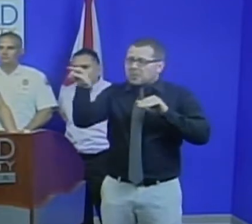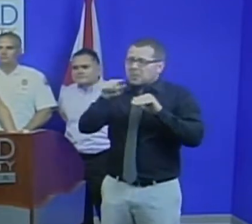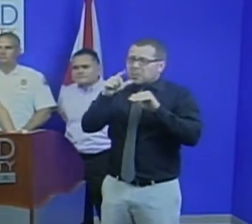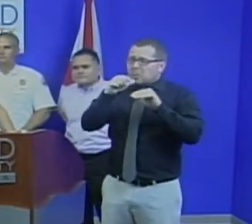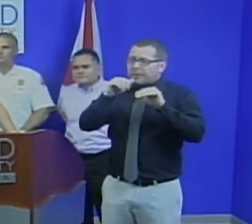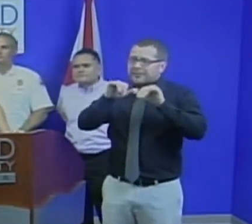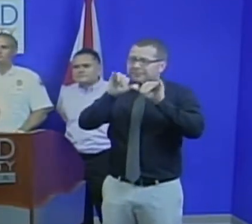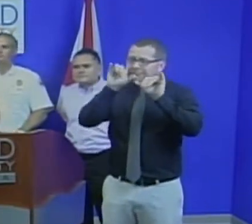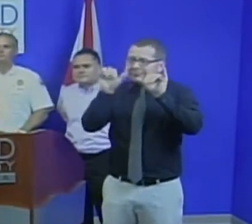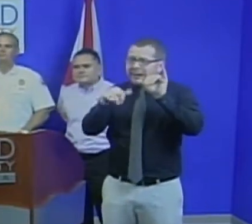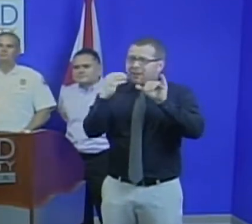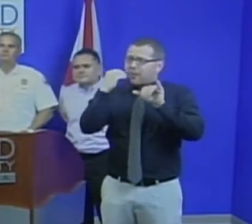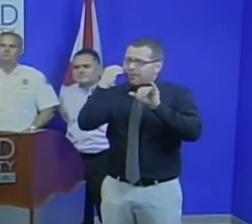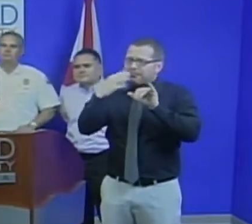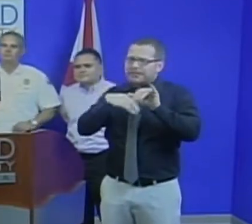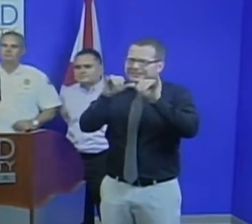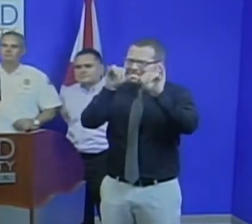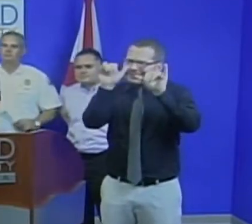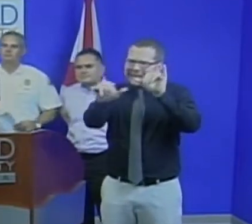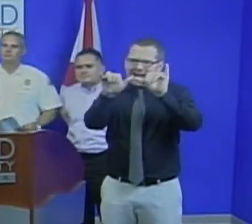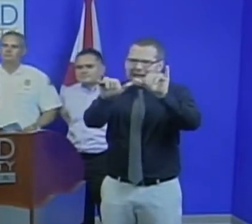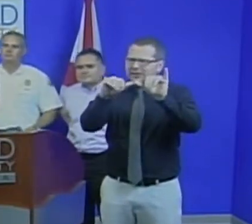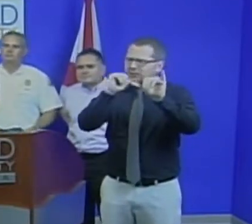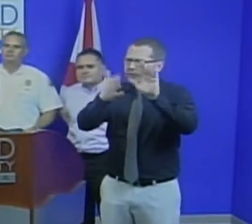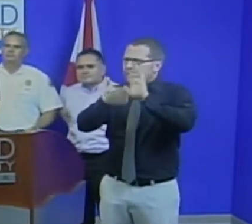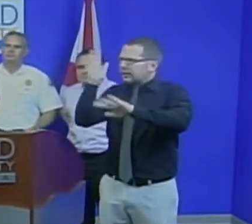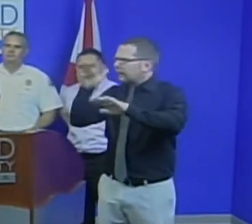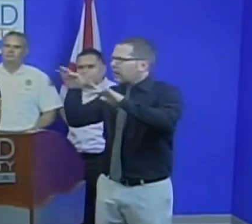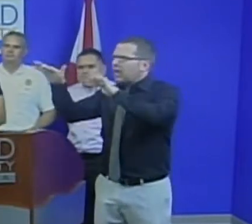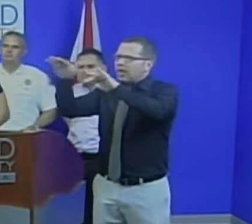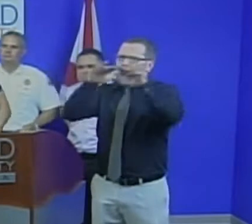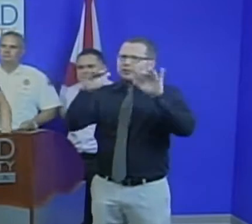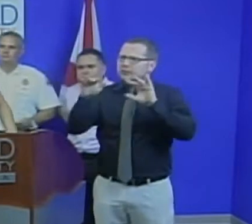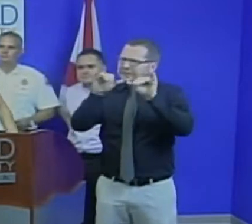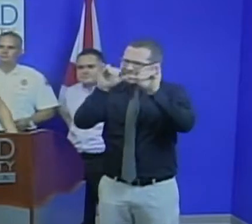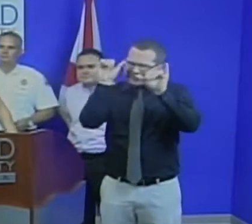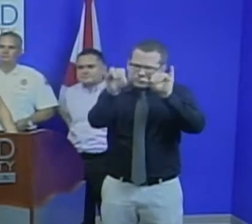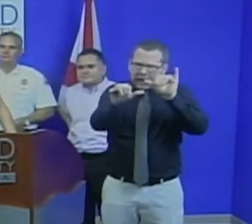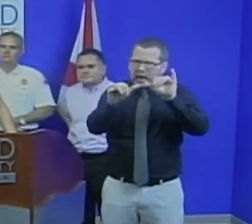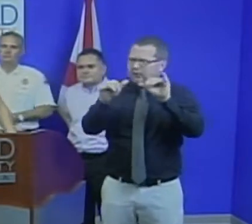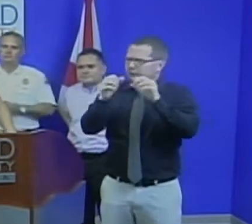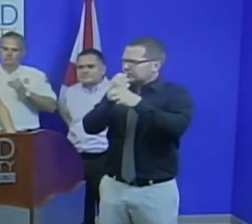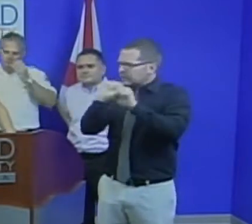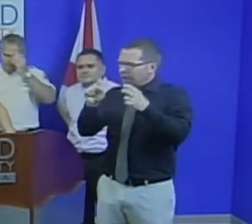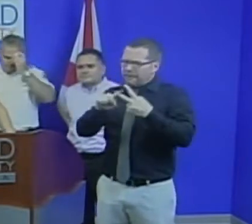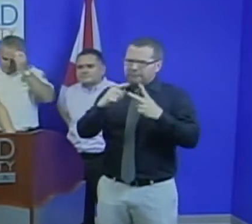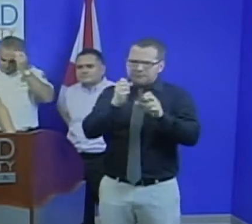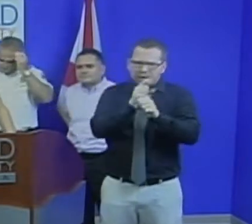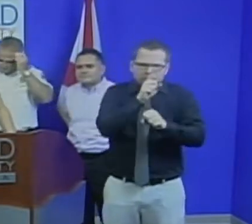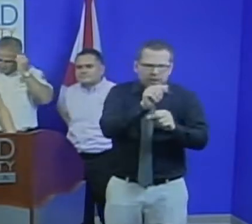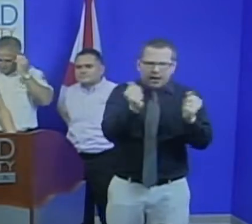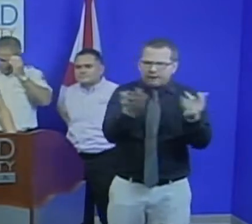PLEASE STAY IN YOUR HOME. WE'RE ASKING THAT YOU PLEASE GET OFF THE ROADWAYS AND GO TO YOUR